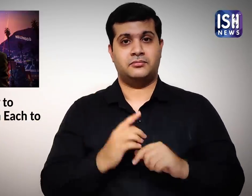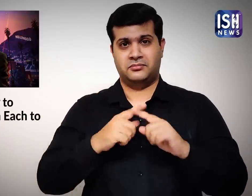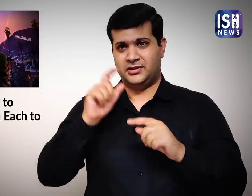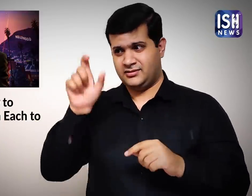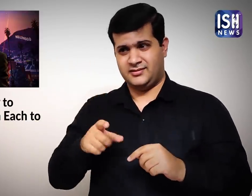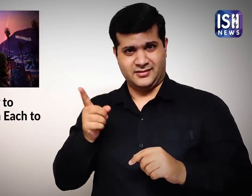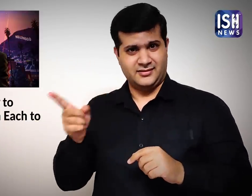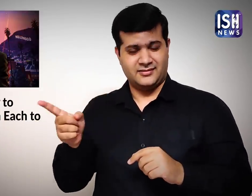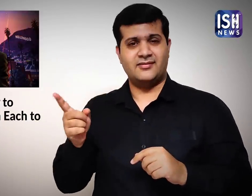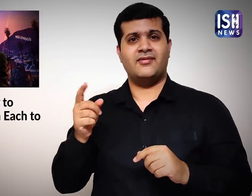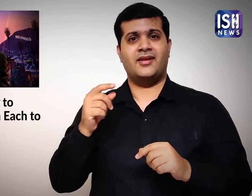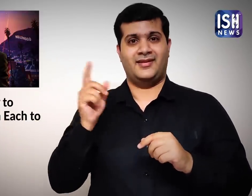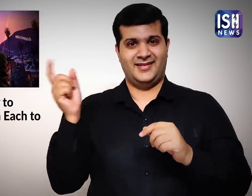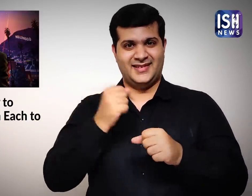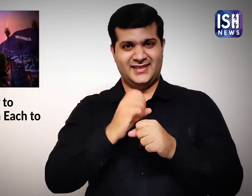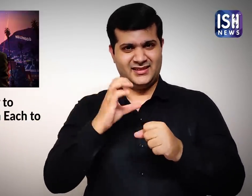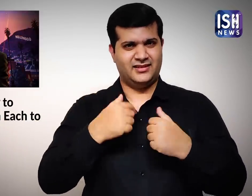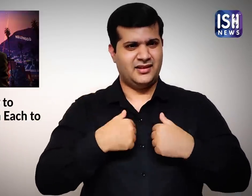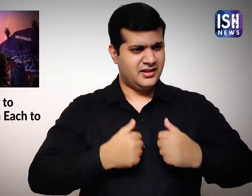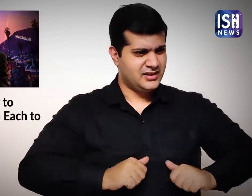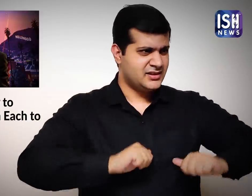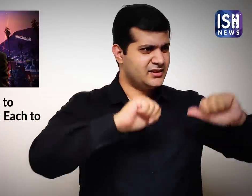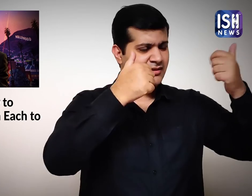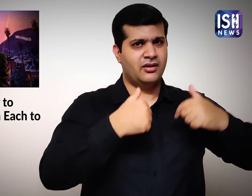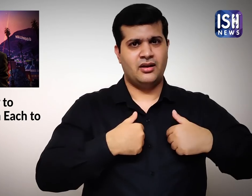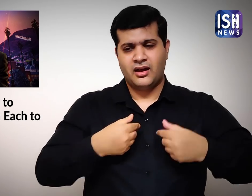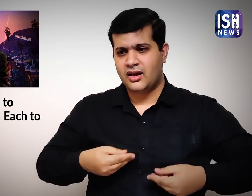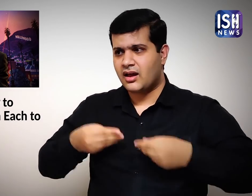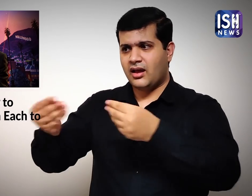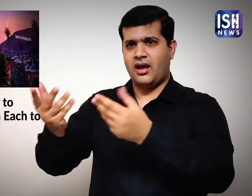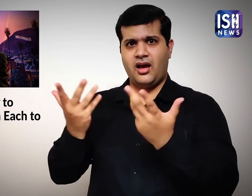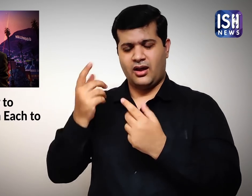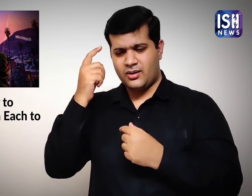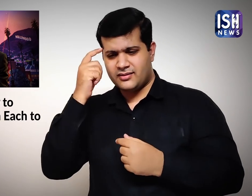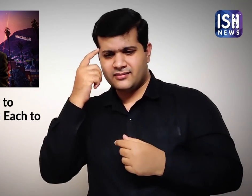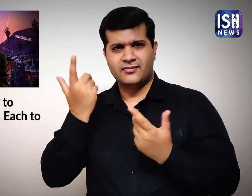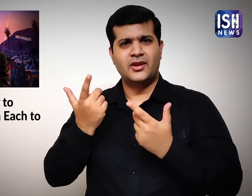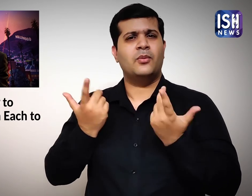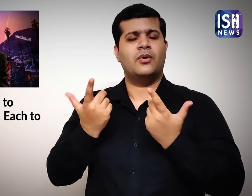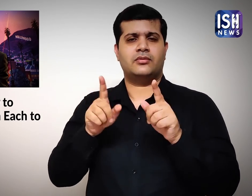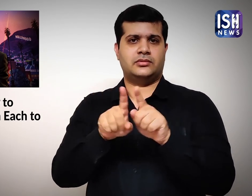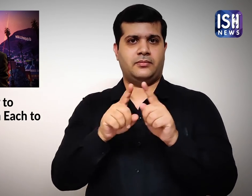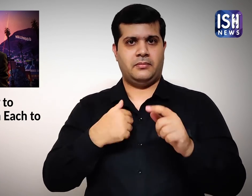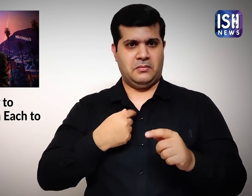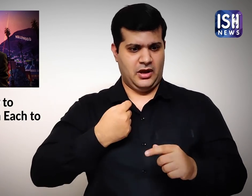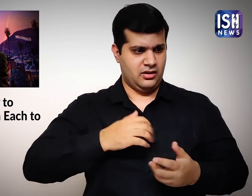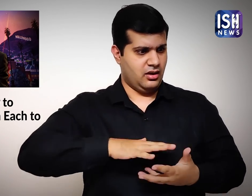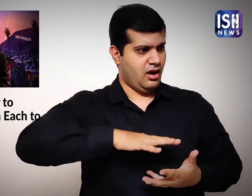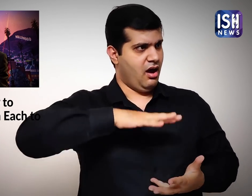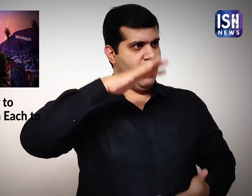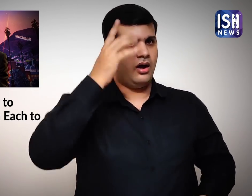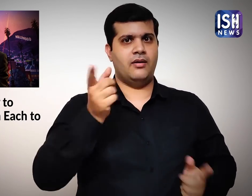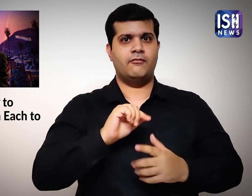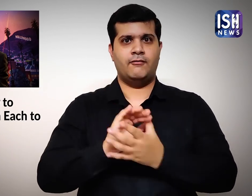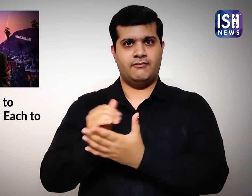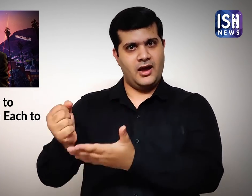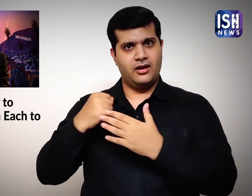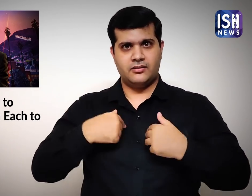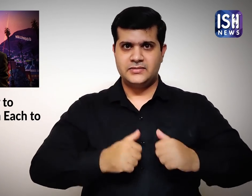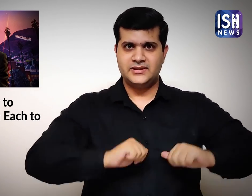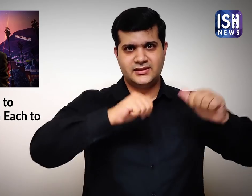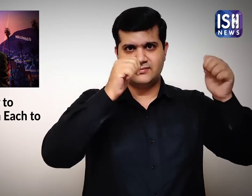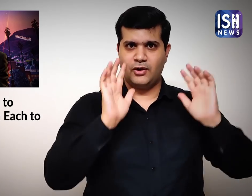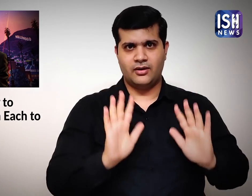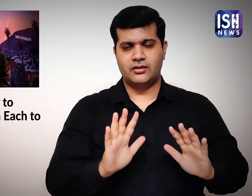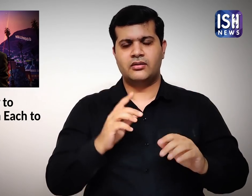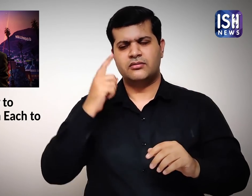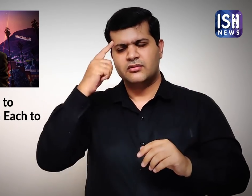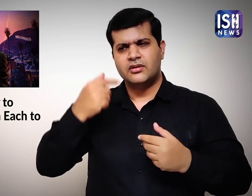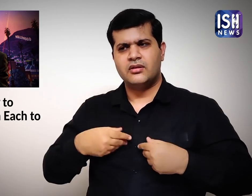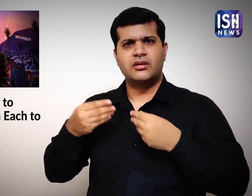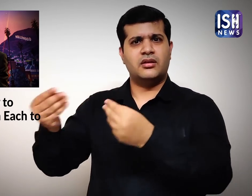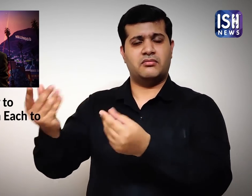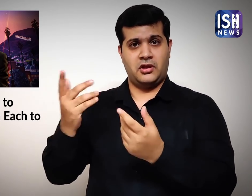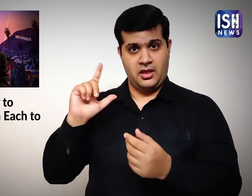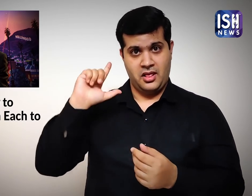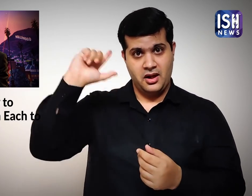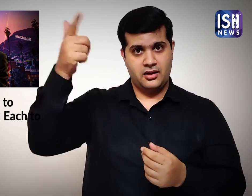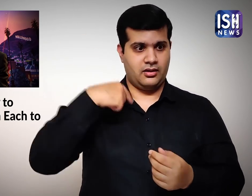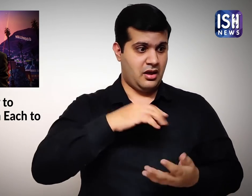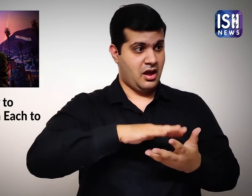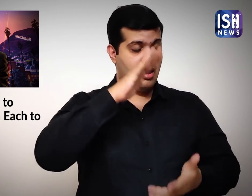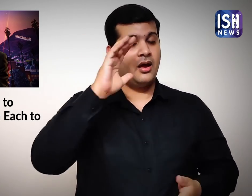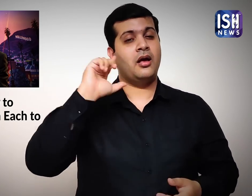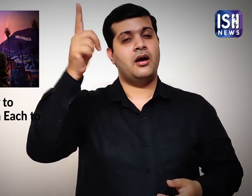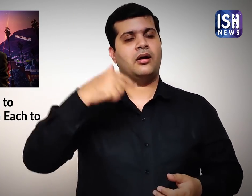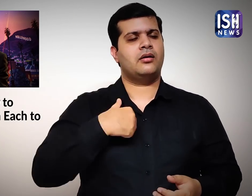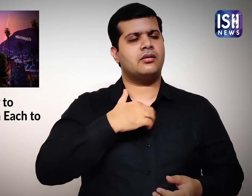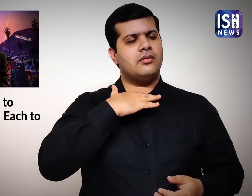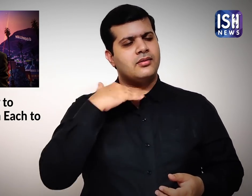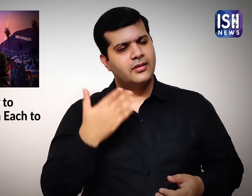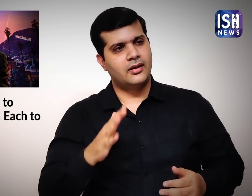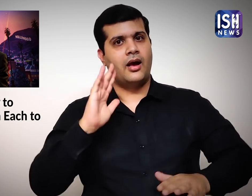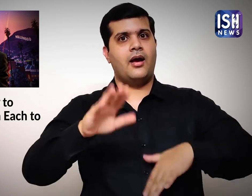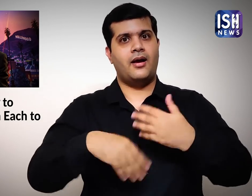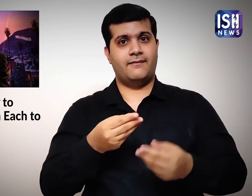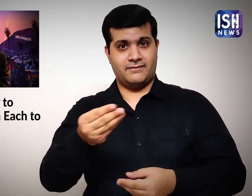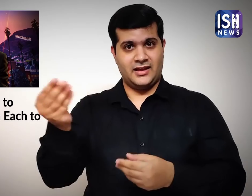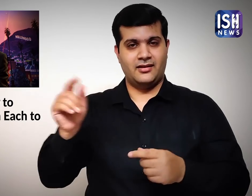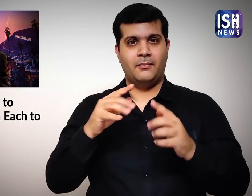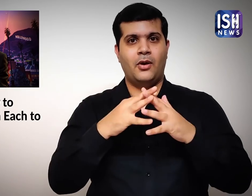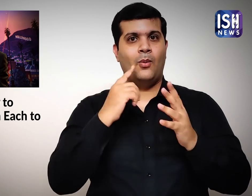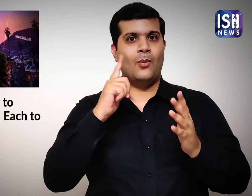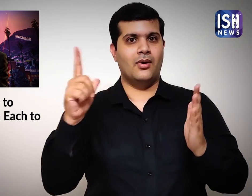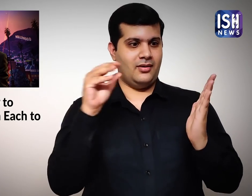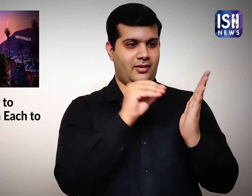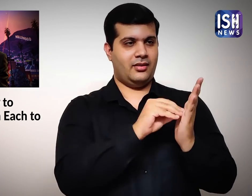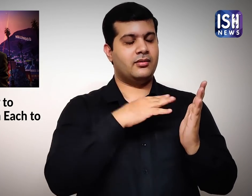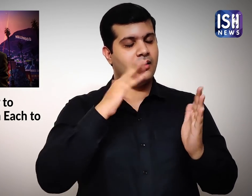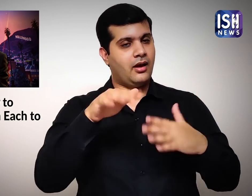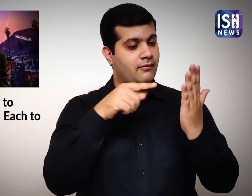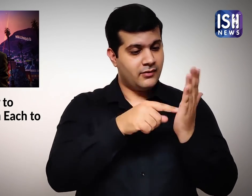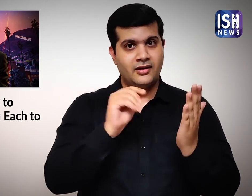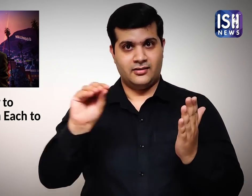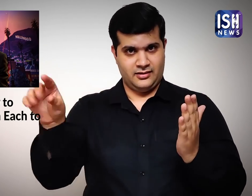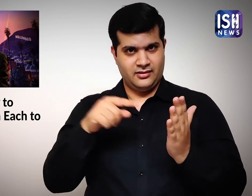All the money I earnt was because of them. I thought why should I wait till I die and mention them in my will?